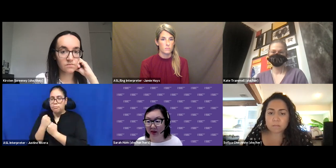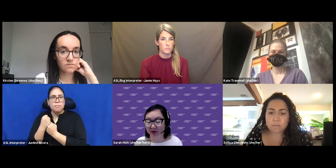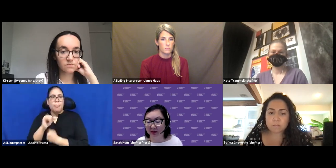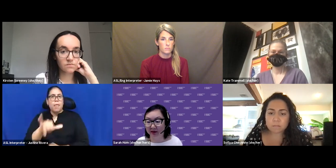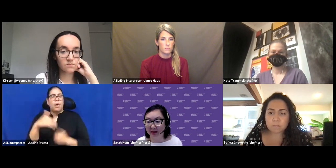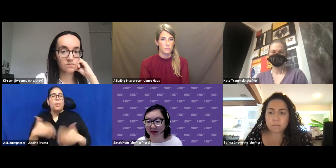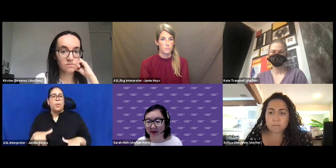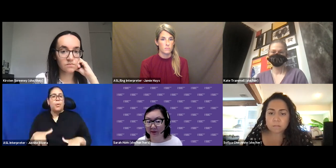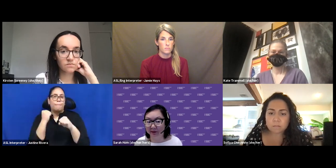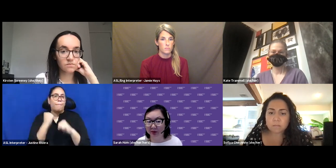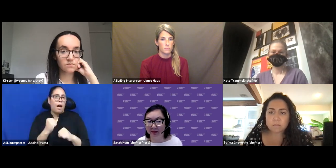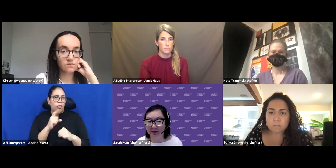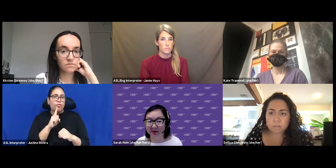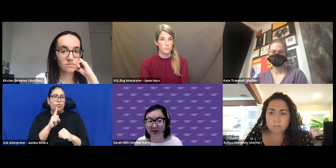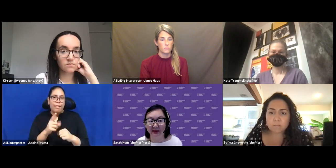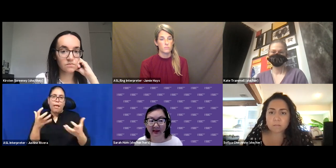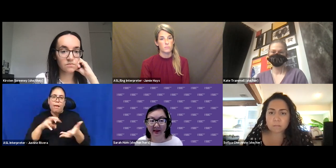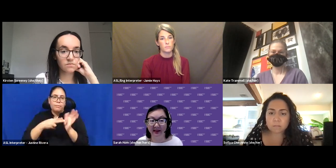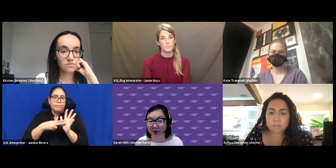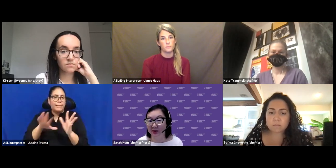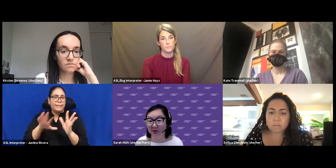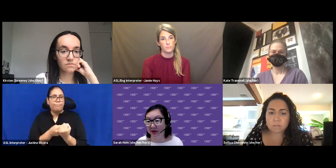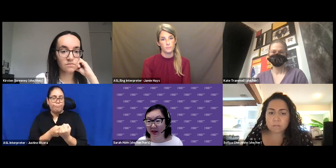meaningful. So ultimately, I think that's what disability